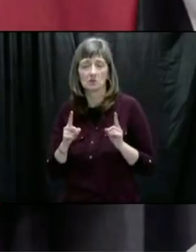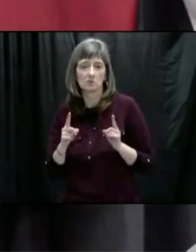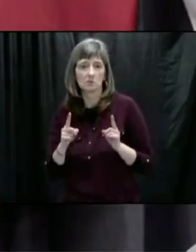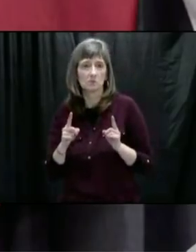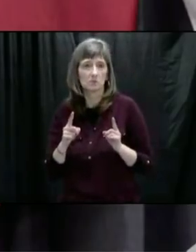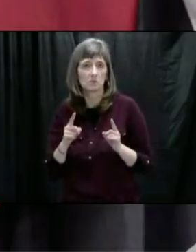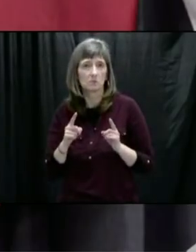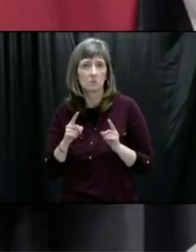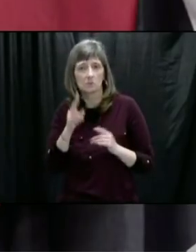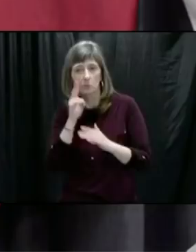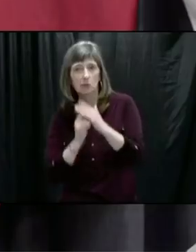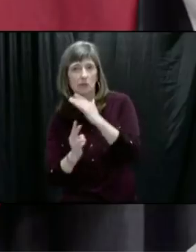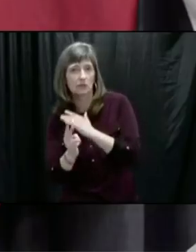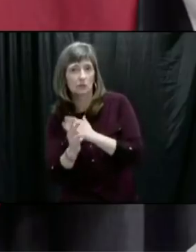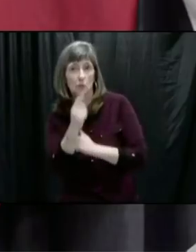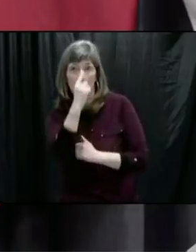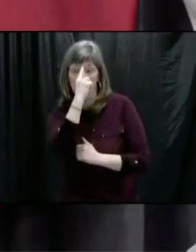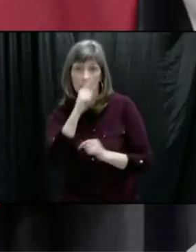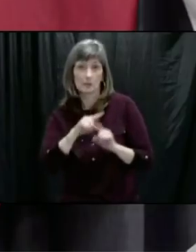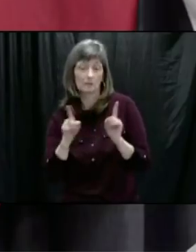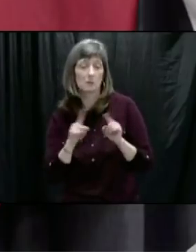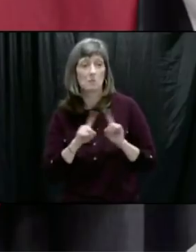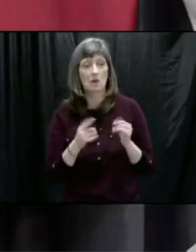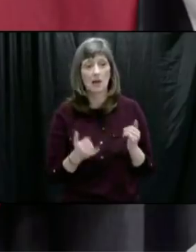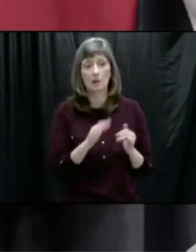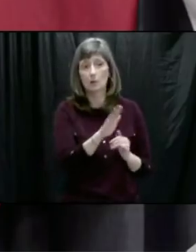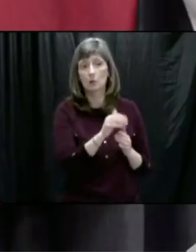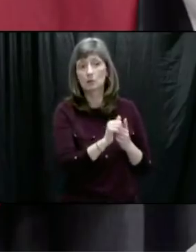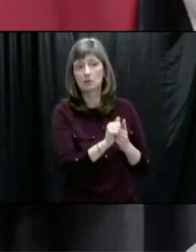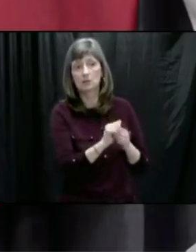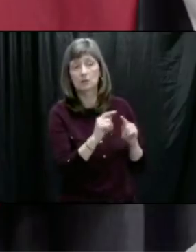OUT WITH A SLIGHTLY DIFFERENT